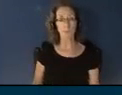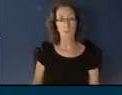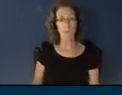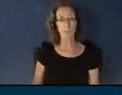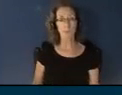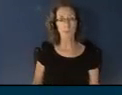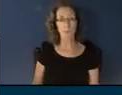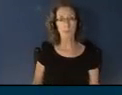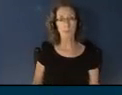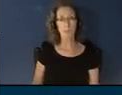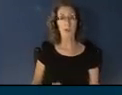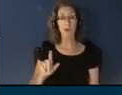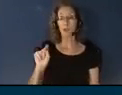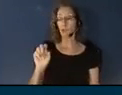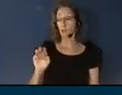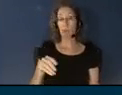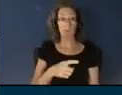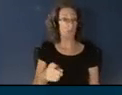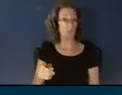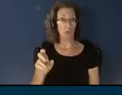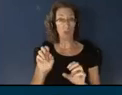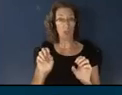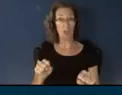So yeah actually you probably could just go on and download it yourself.